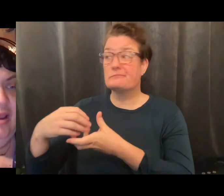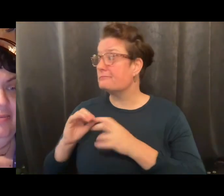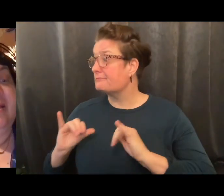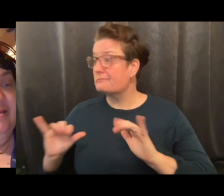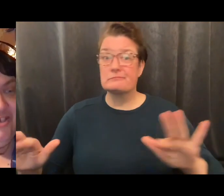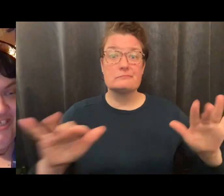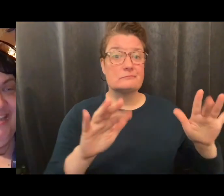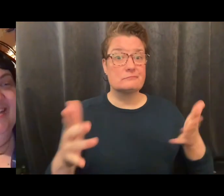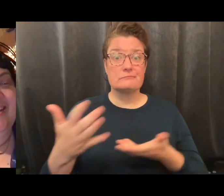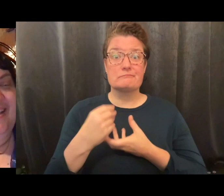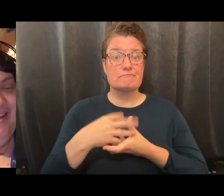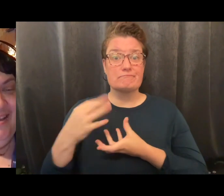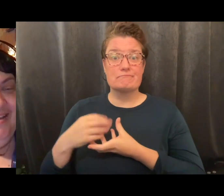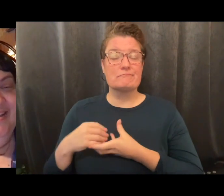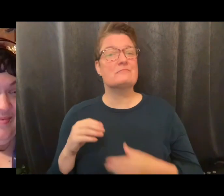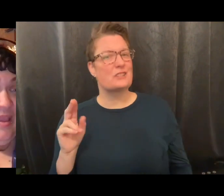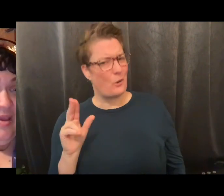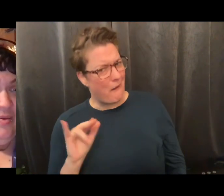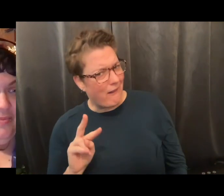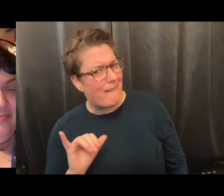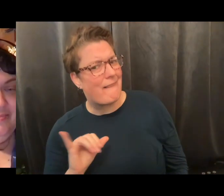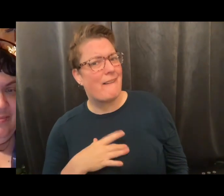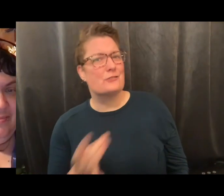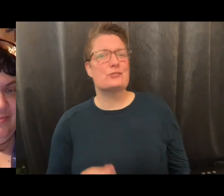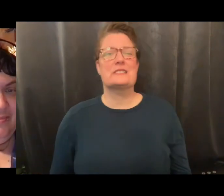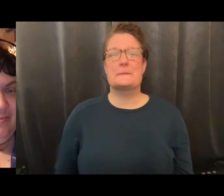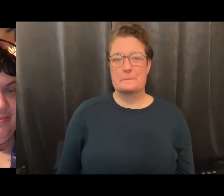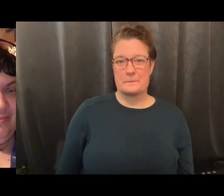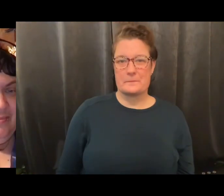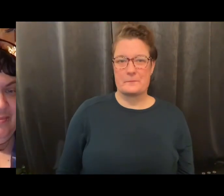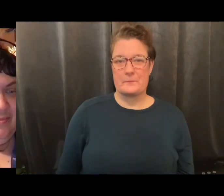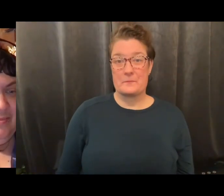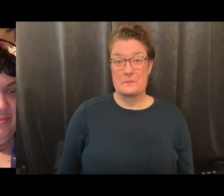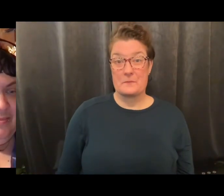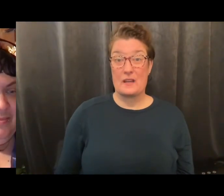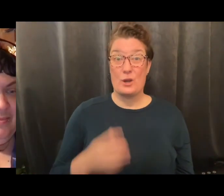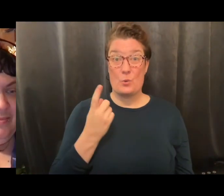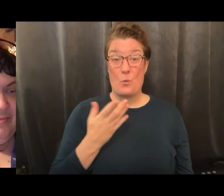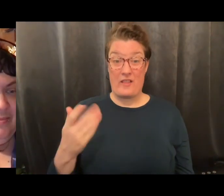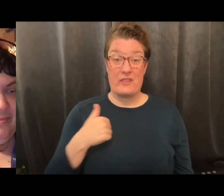Melissa: One thing that I, I connect to in my personal history, my legacy,